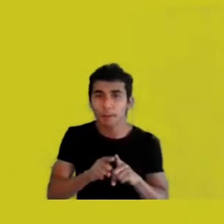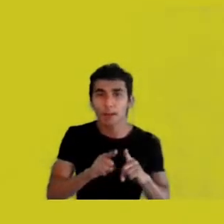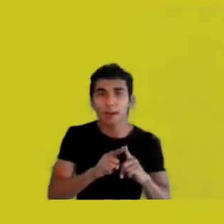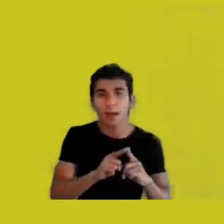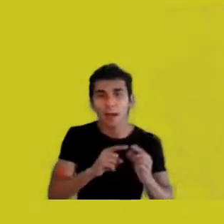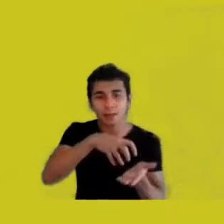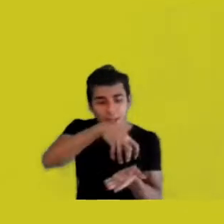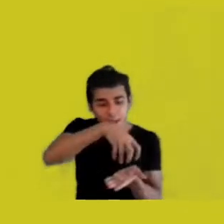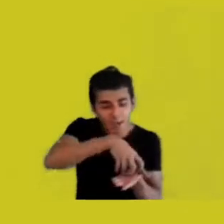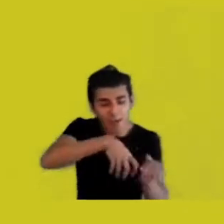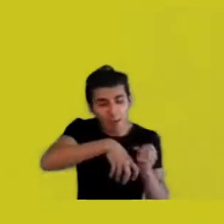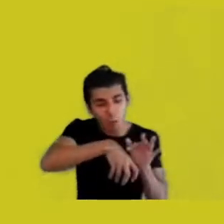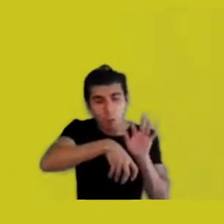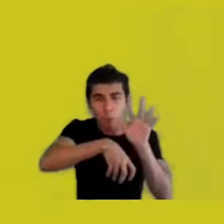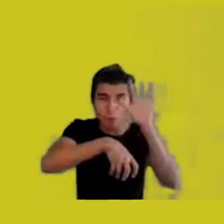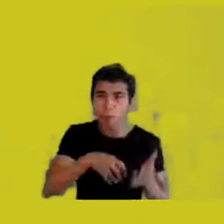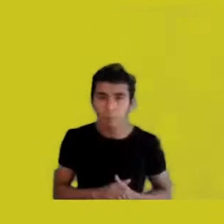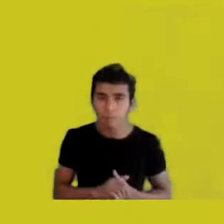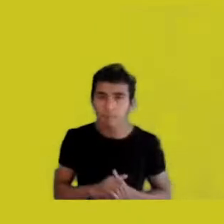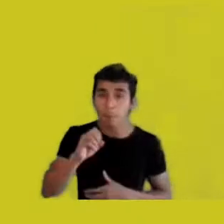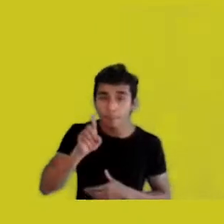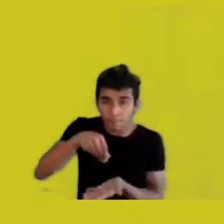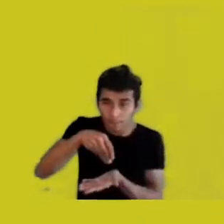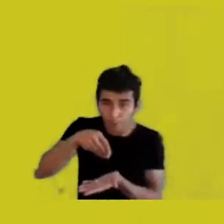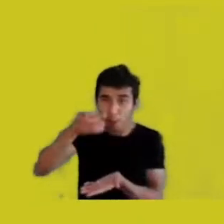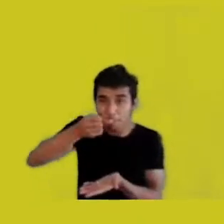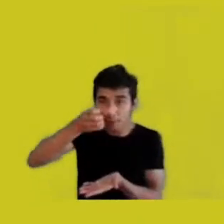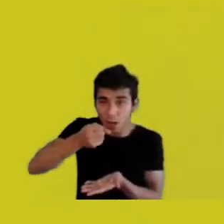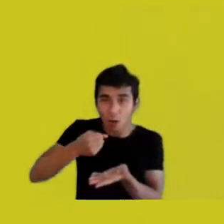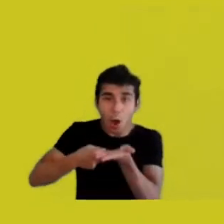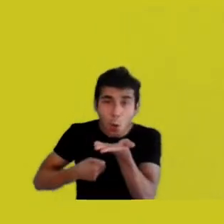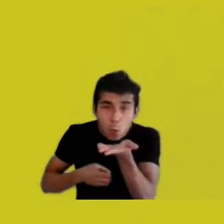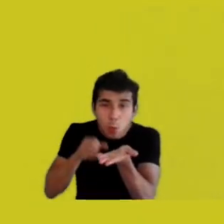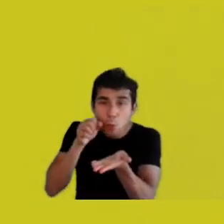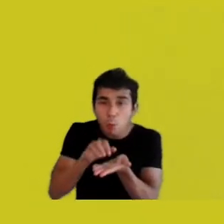and dear to Candomblé practices,